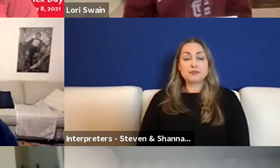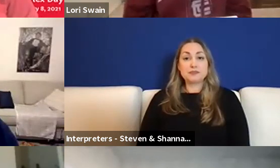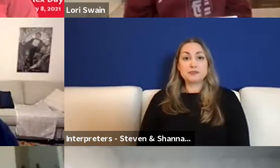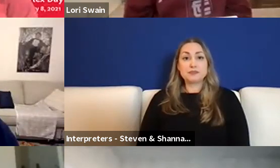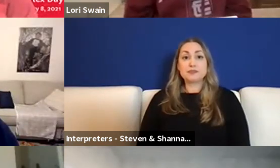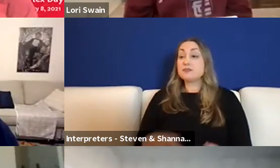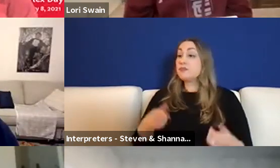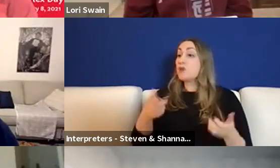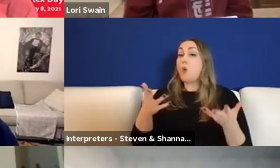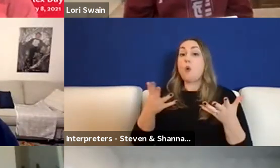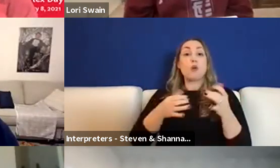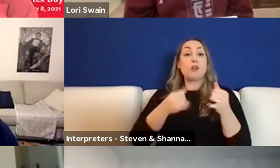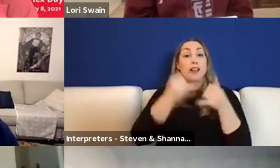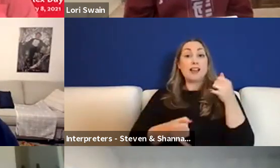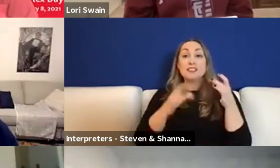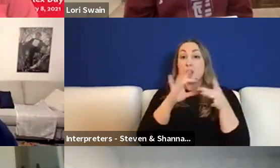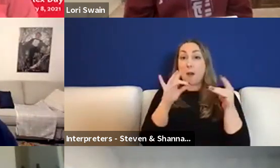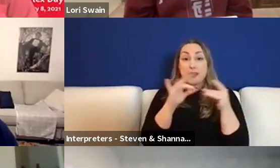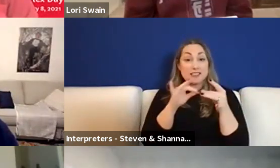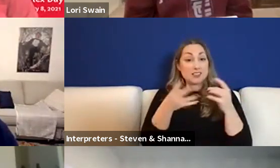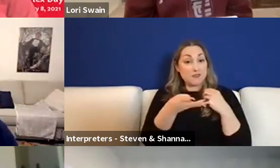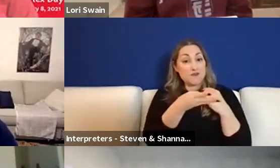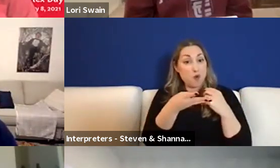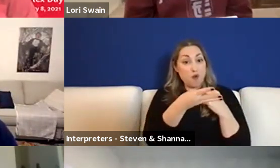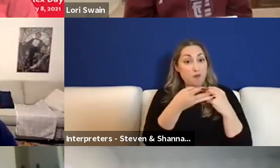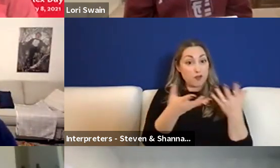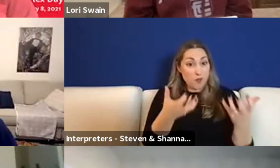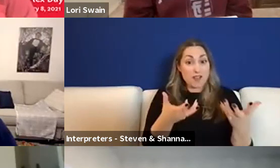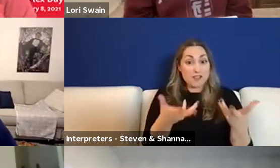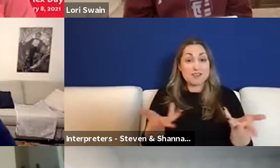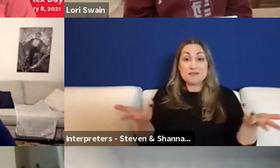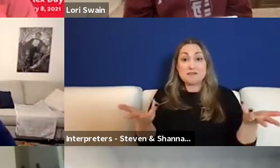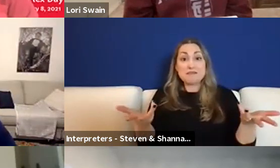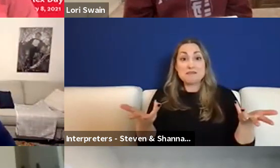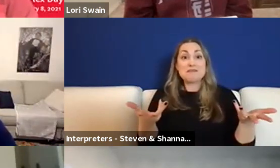comments, anything they want to add to the group? before we sign off for today? I don't want to, we're gonna stick around and we'll